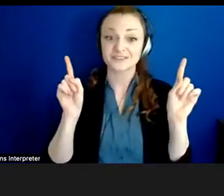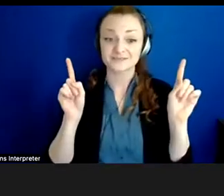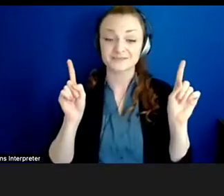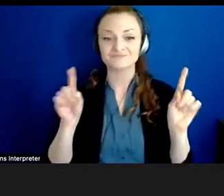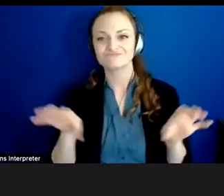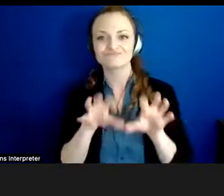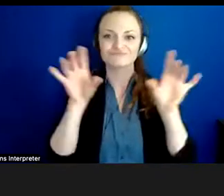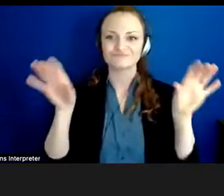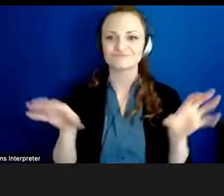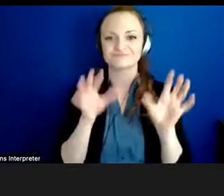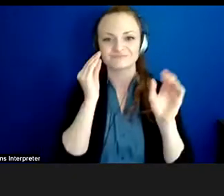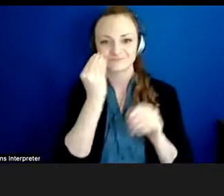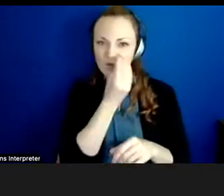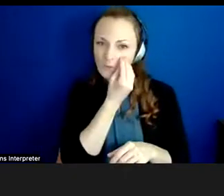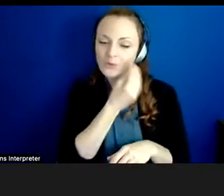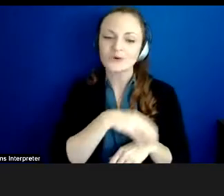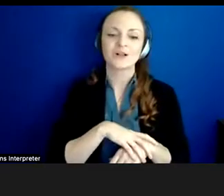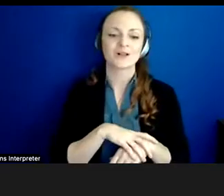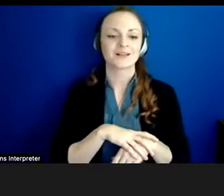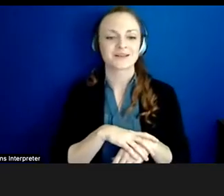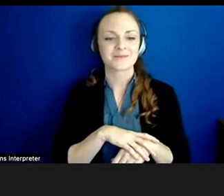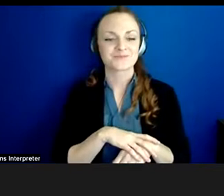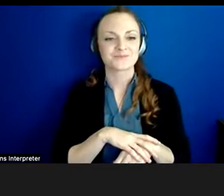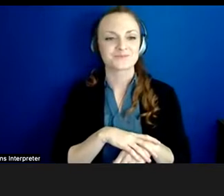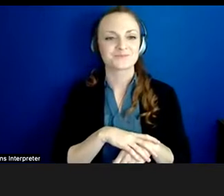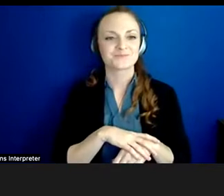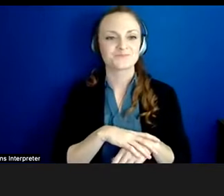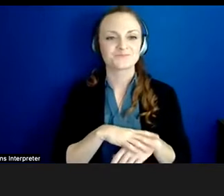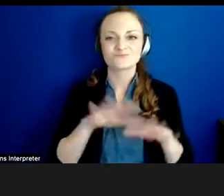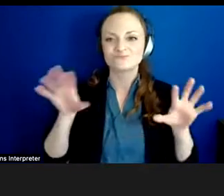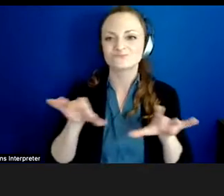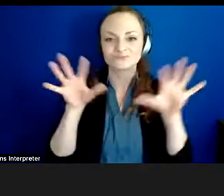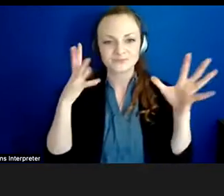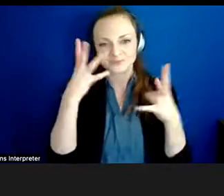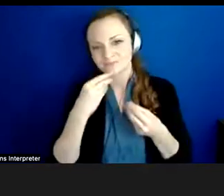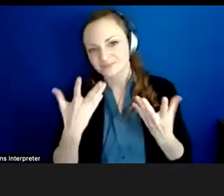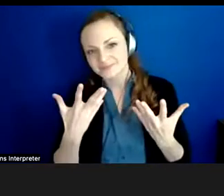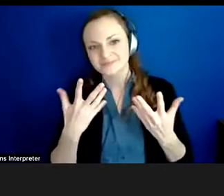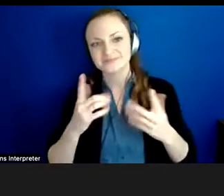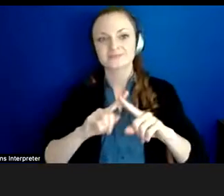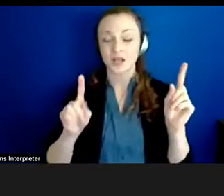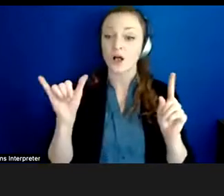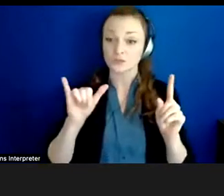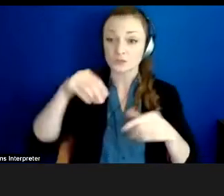19:14:50 It's very floral it's a very decorative but it also says, pests off in the middle,